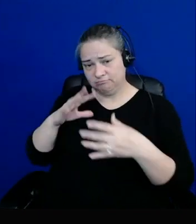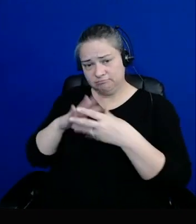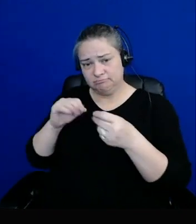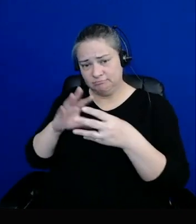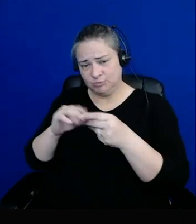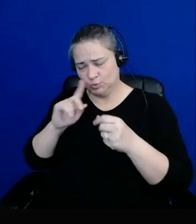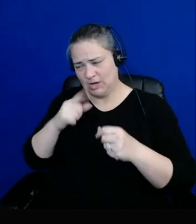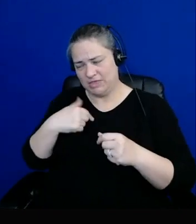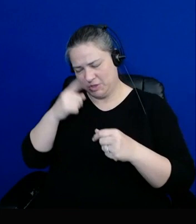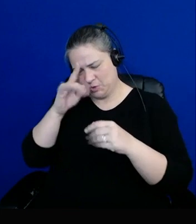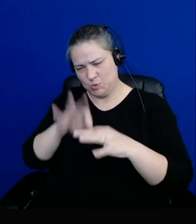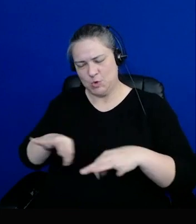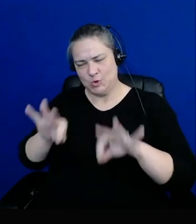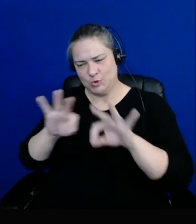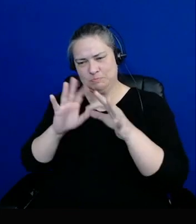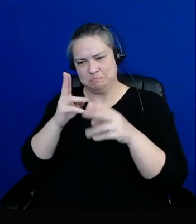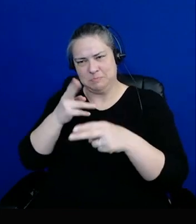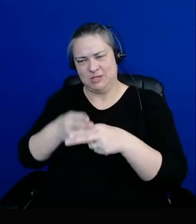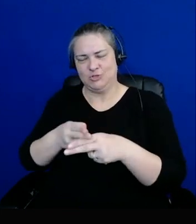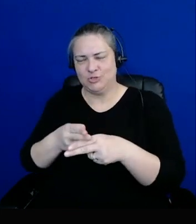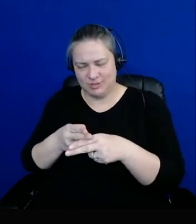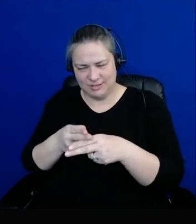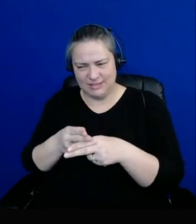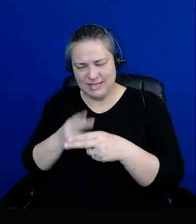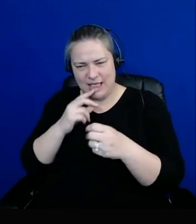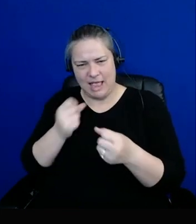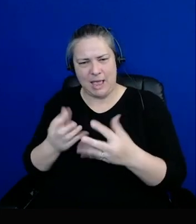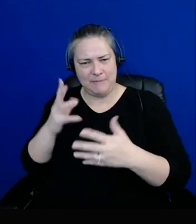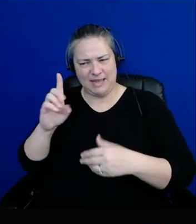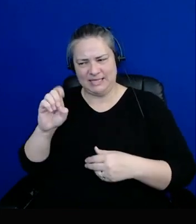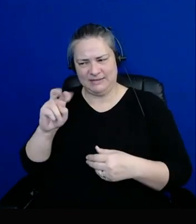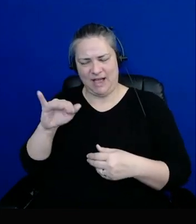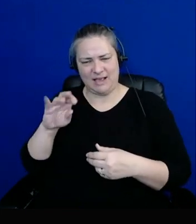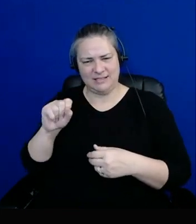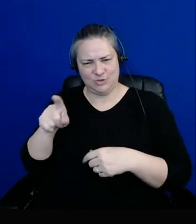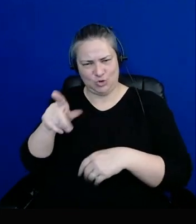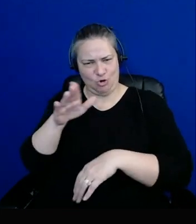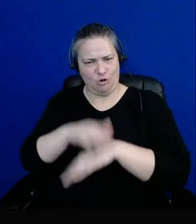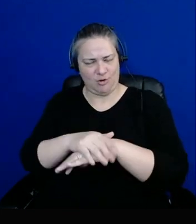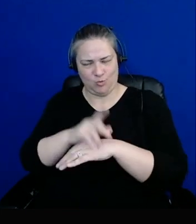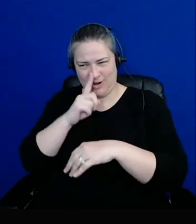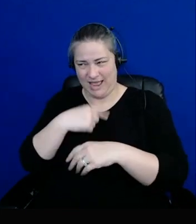noteworthy about Minecraft, is just the sheer number of devices you guys ship on. It's like everything I look at plays Minecraft,